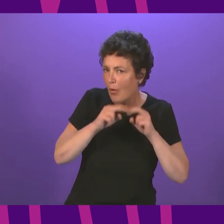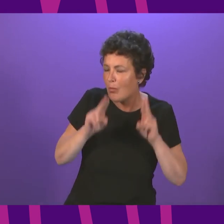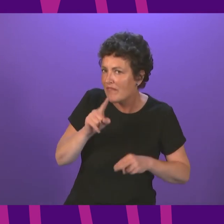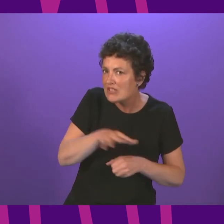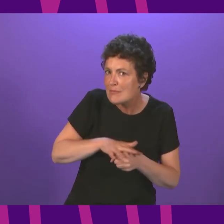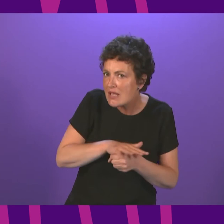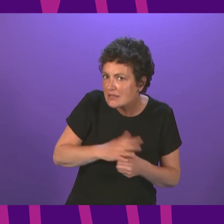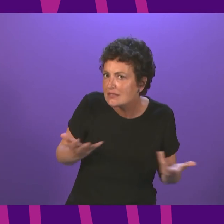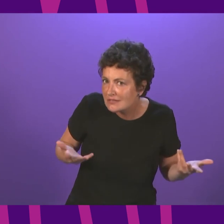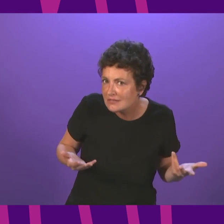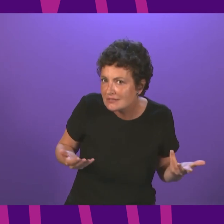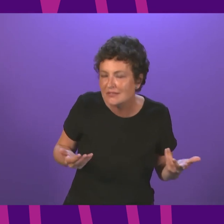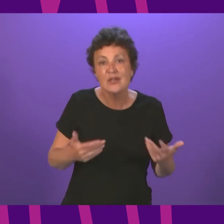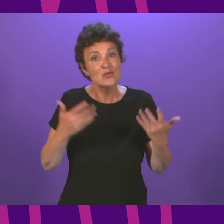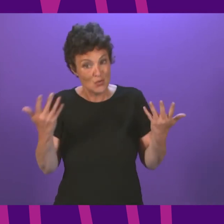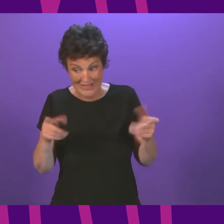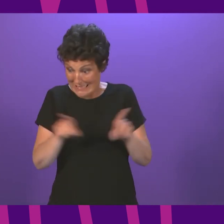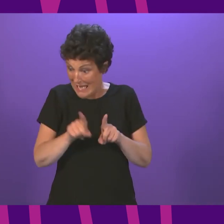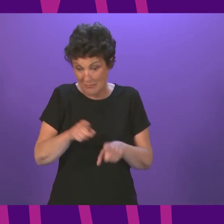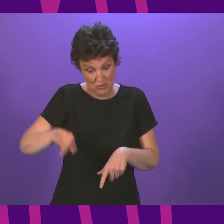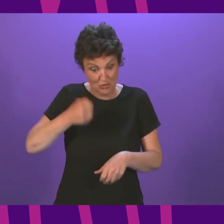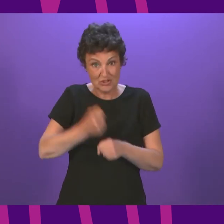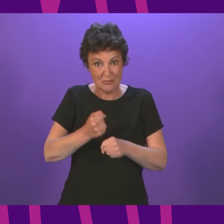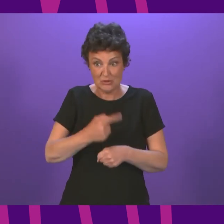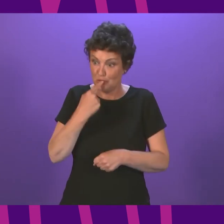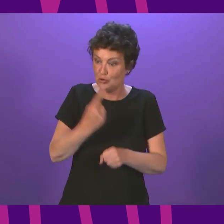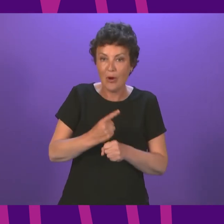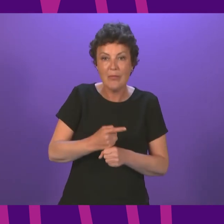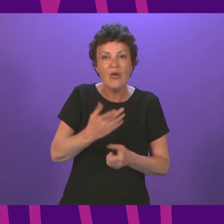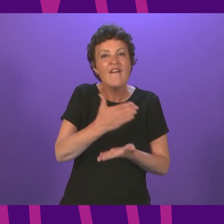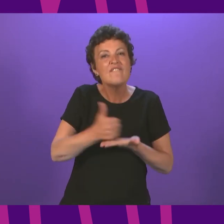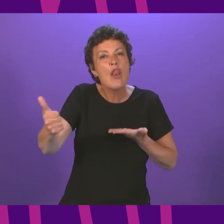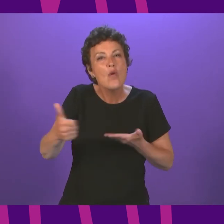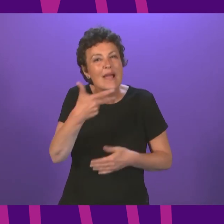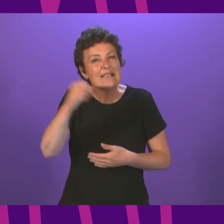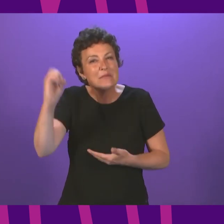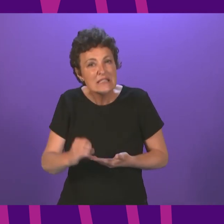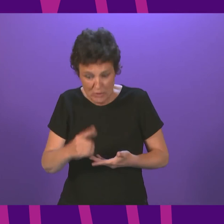If the intervention is on Mr Kerr’s contribution to cringey dancing, then yes—I will give way.